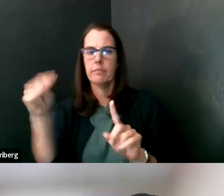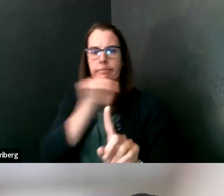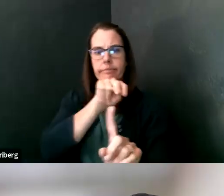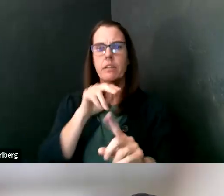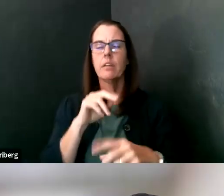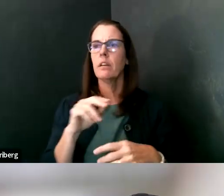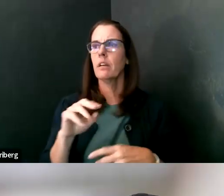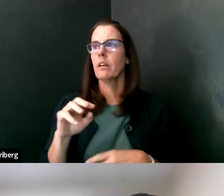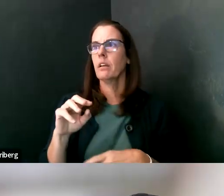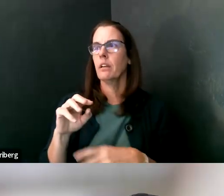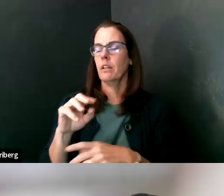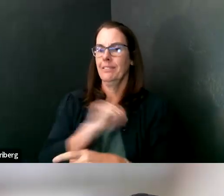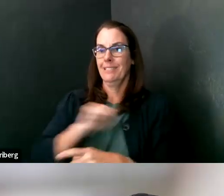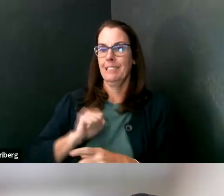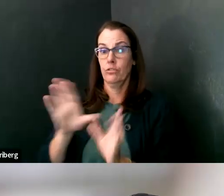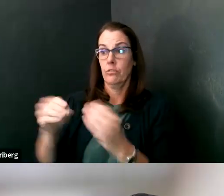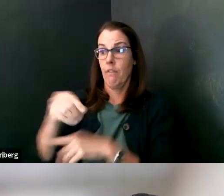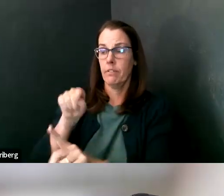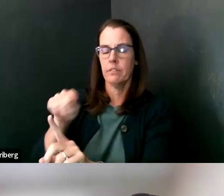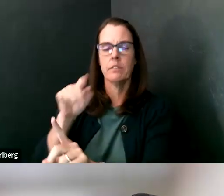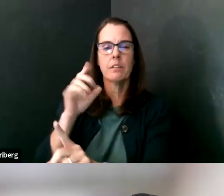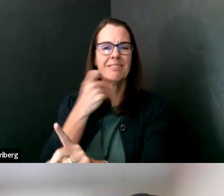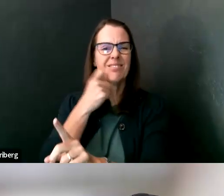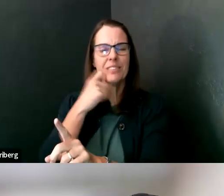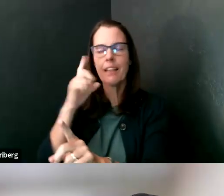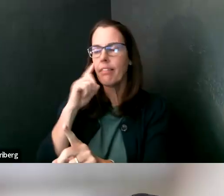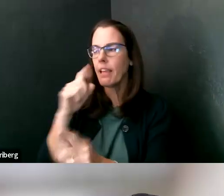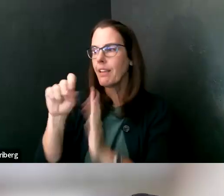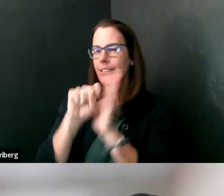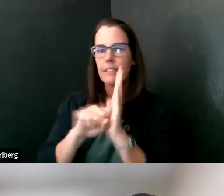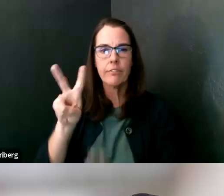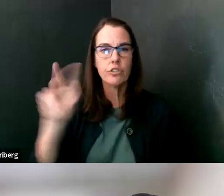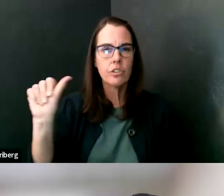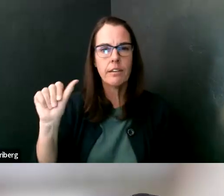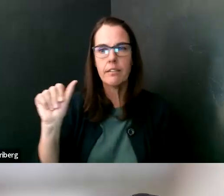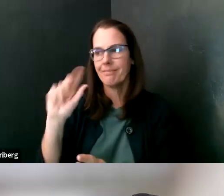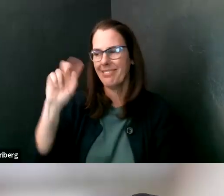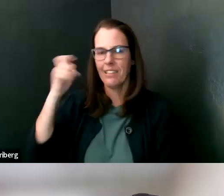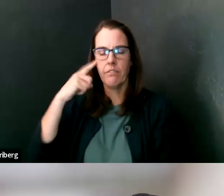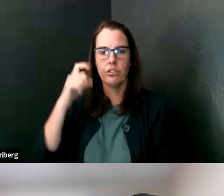had about the recent I believe the state of Virginia just uh the governor just vetoed uh